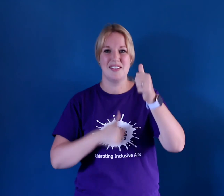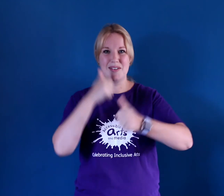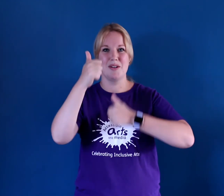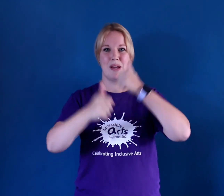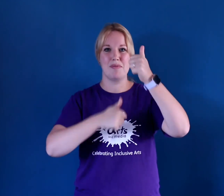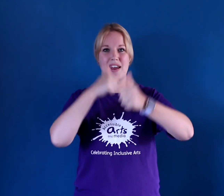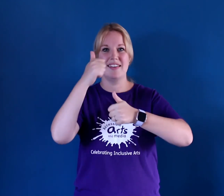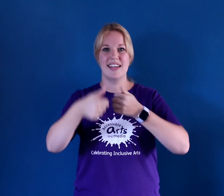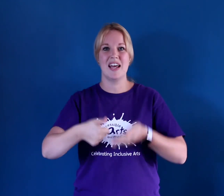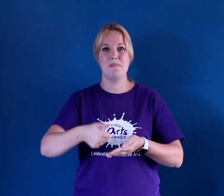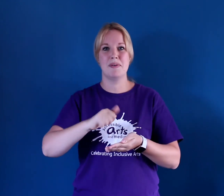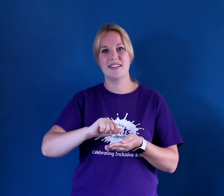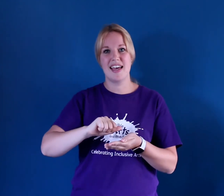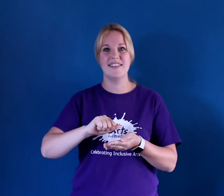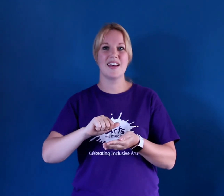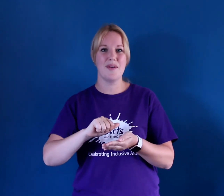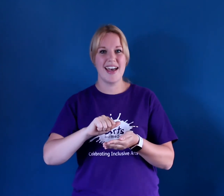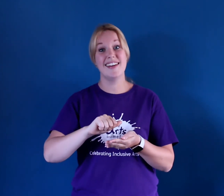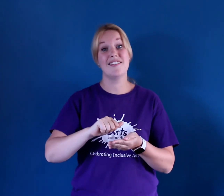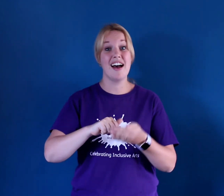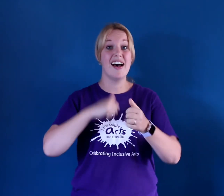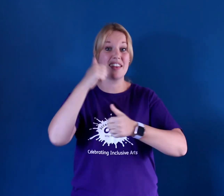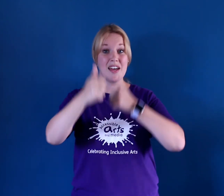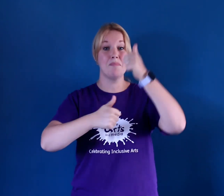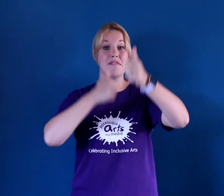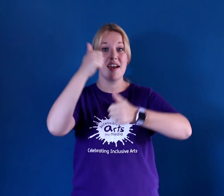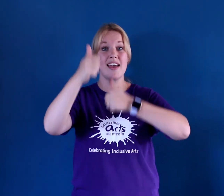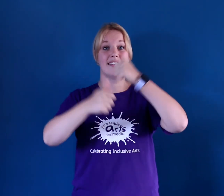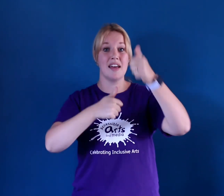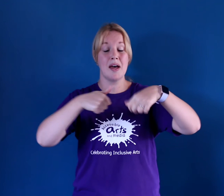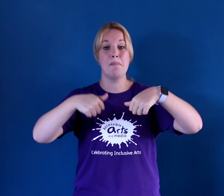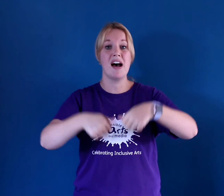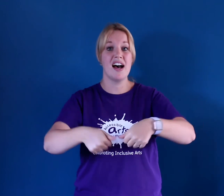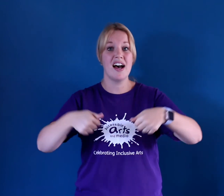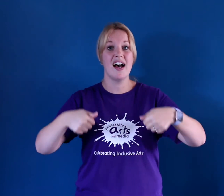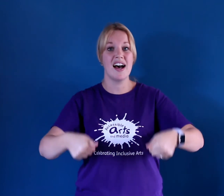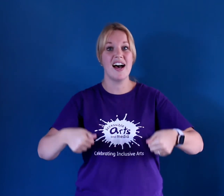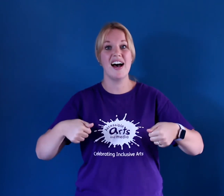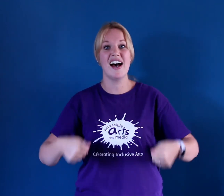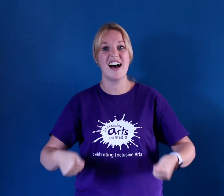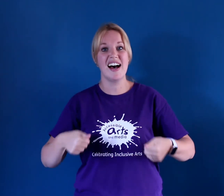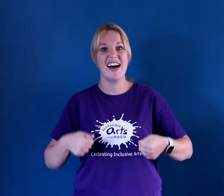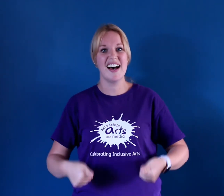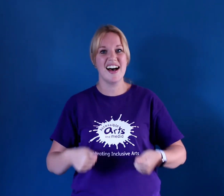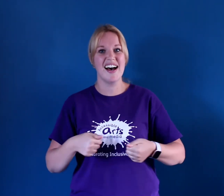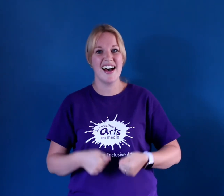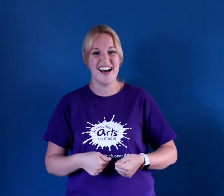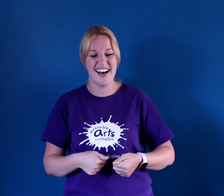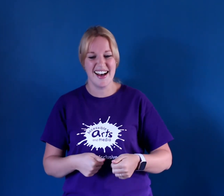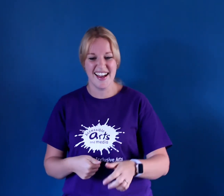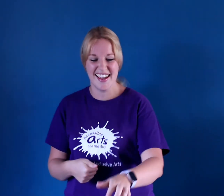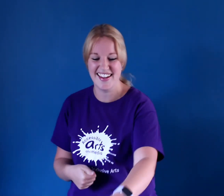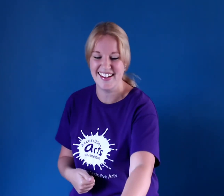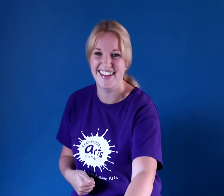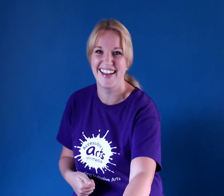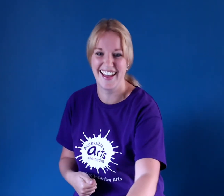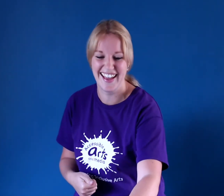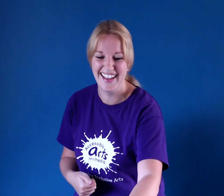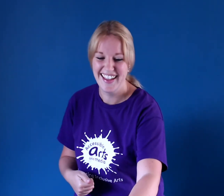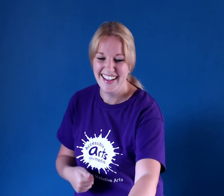To be praising a potato, when you’d rather praise a pie.